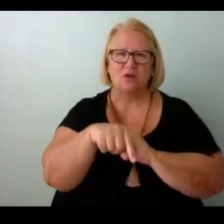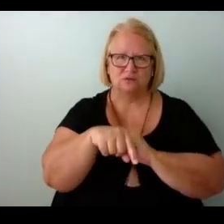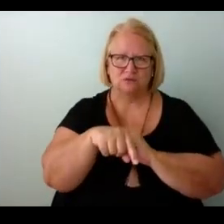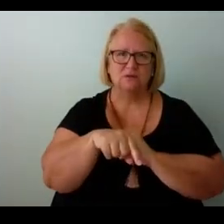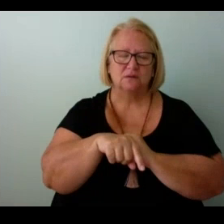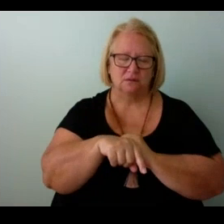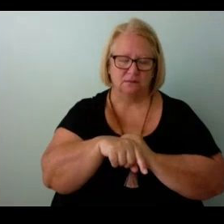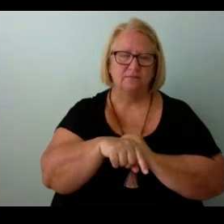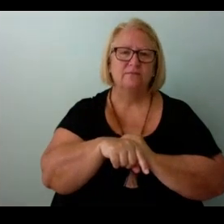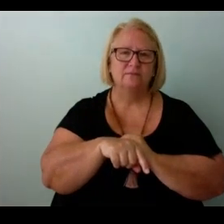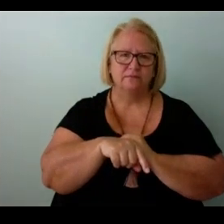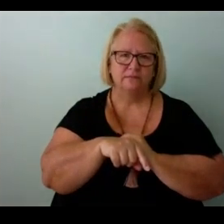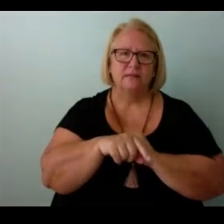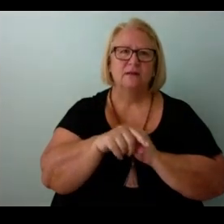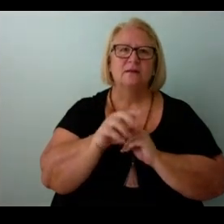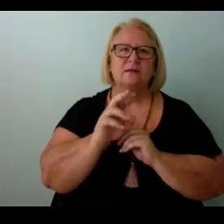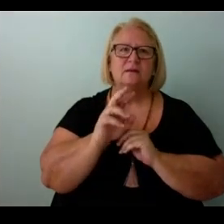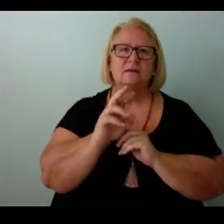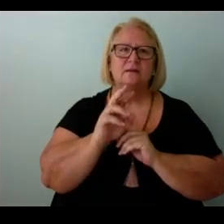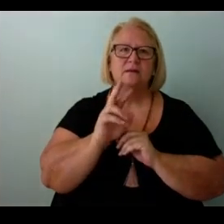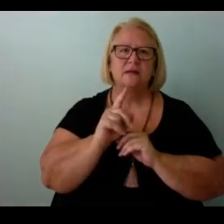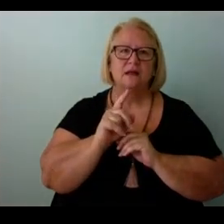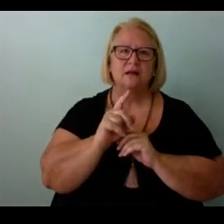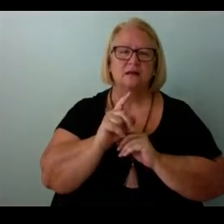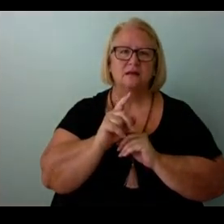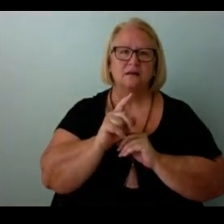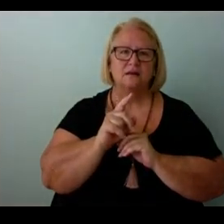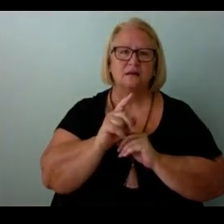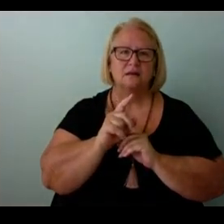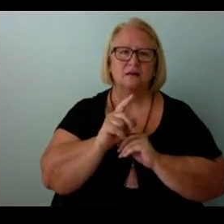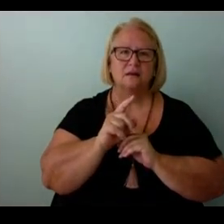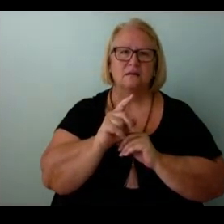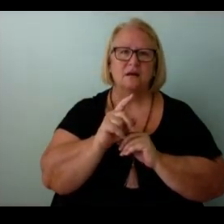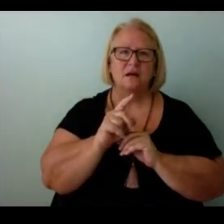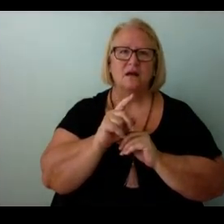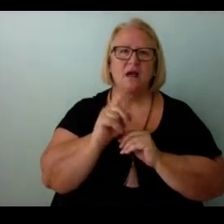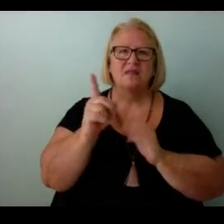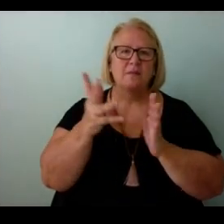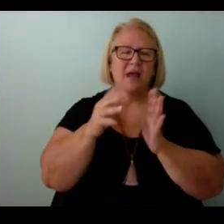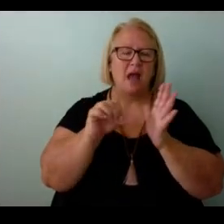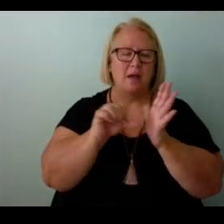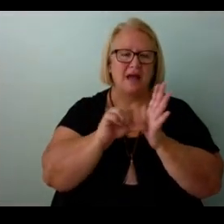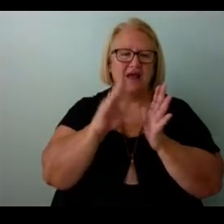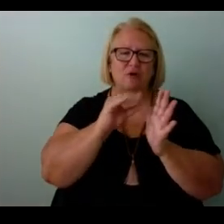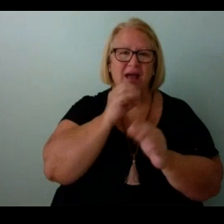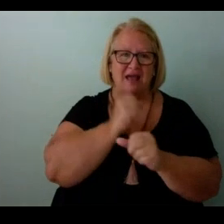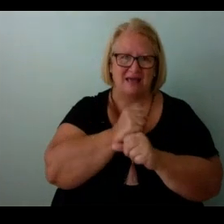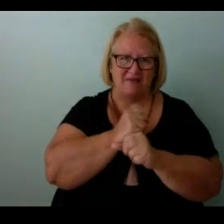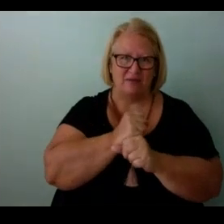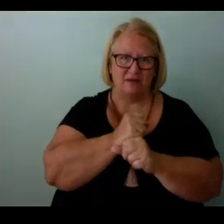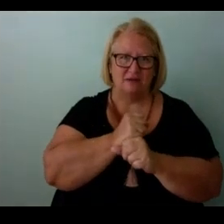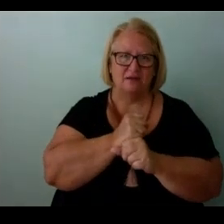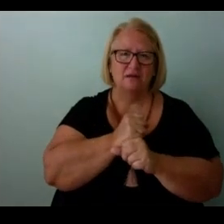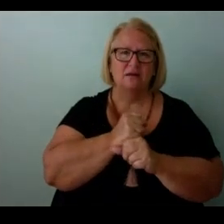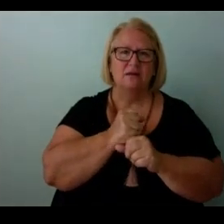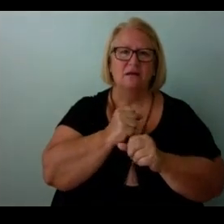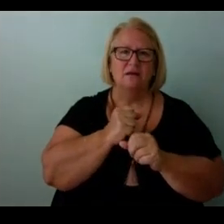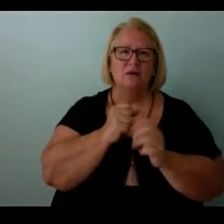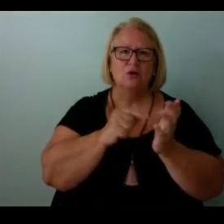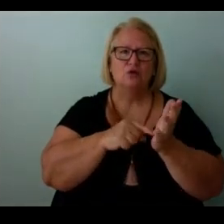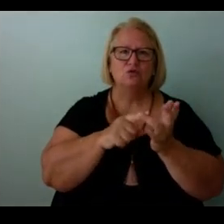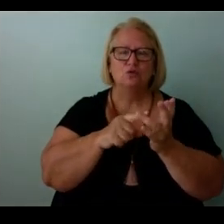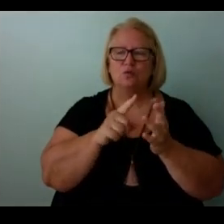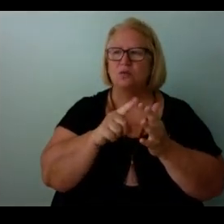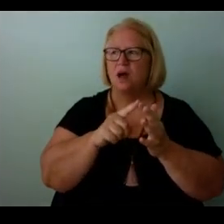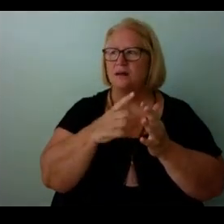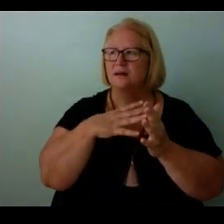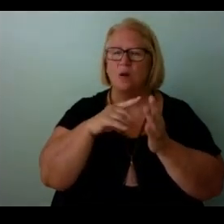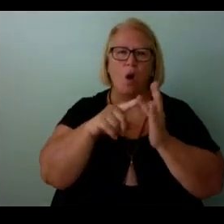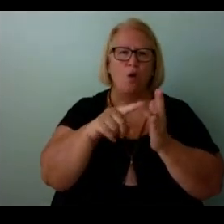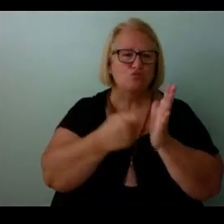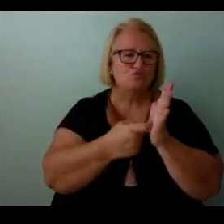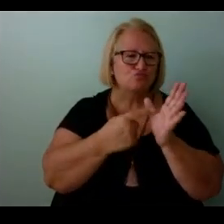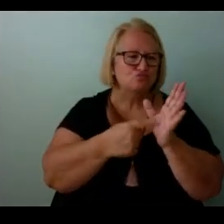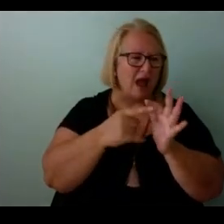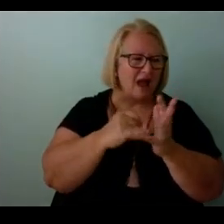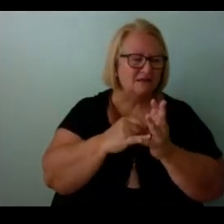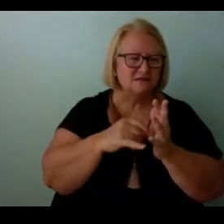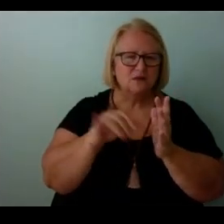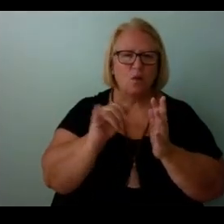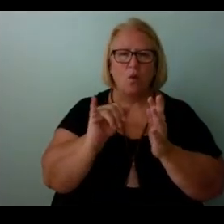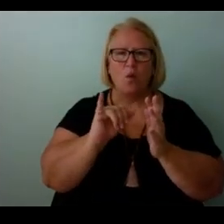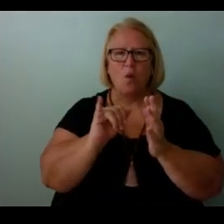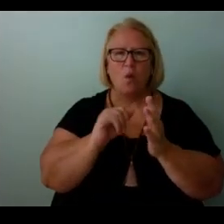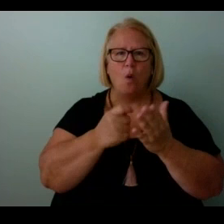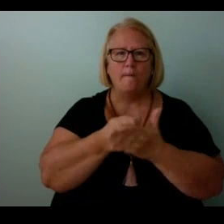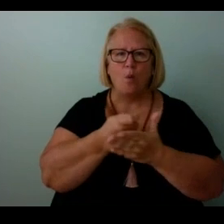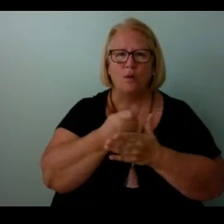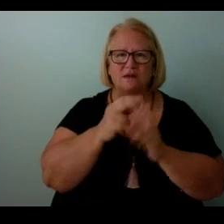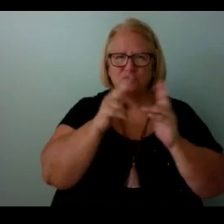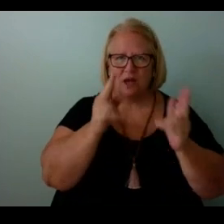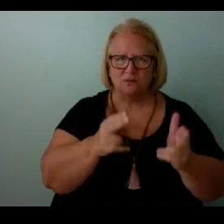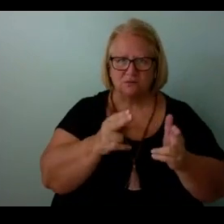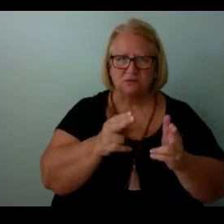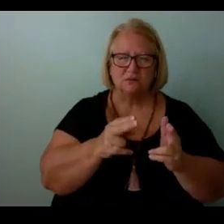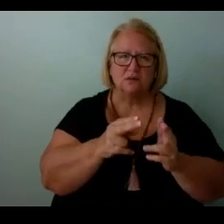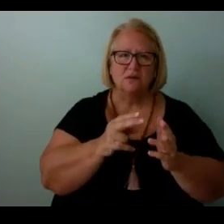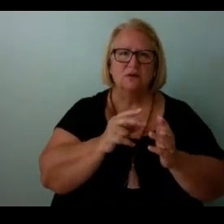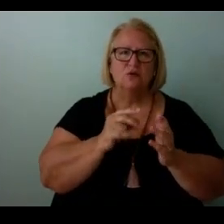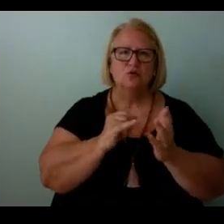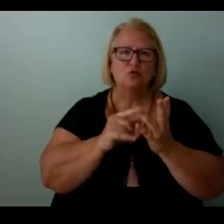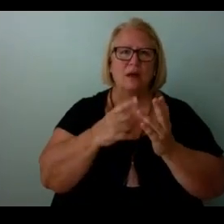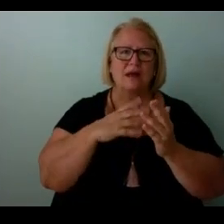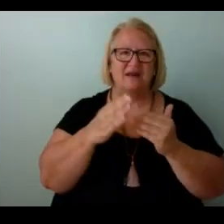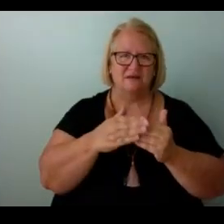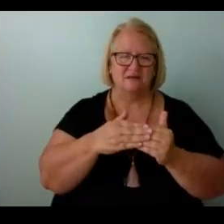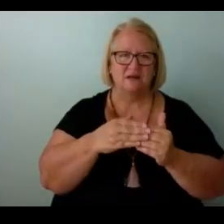My understanding is that's money you get for outstanding debts and only in circumstances